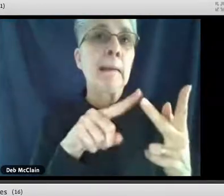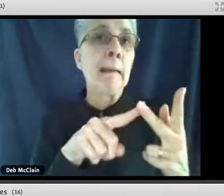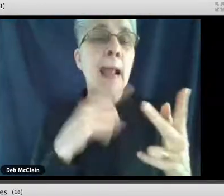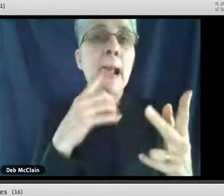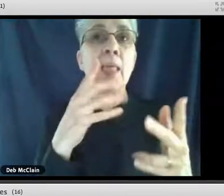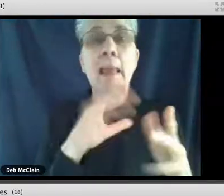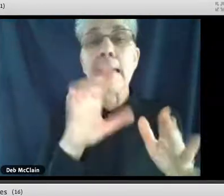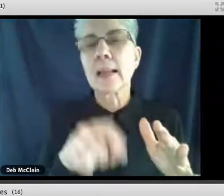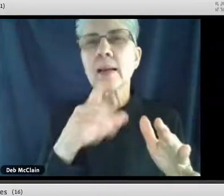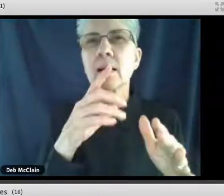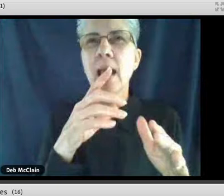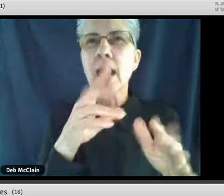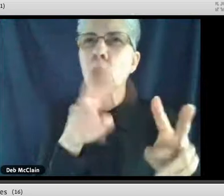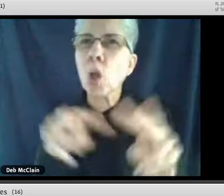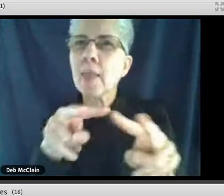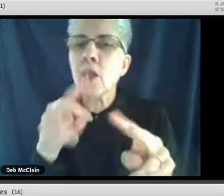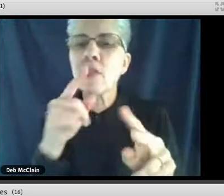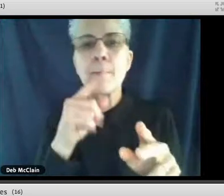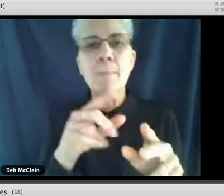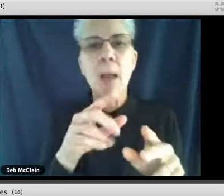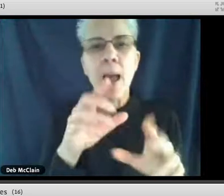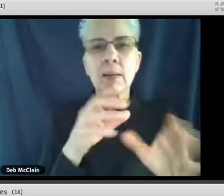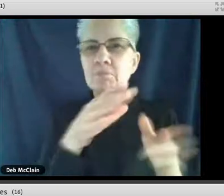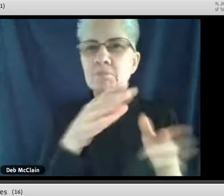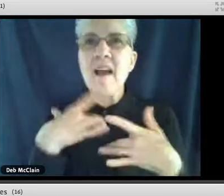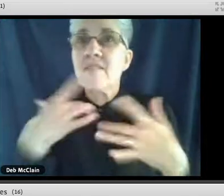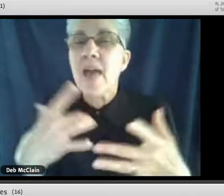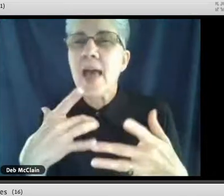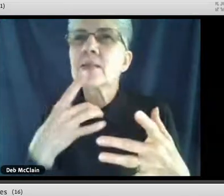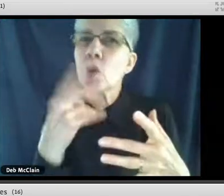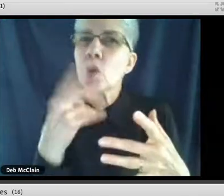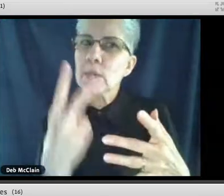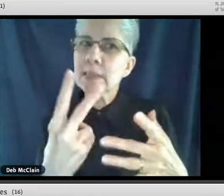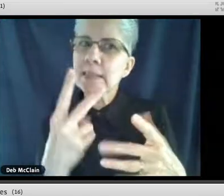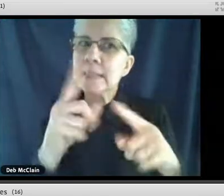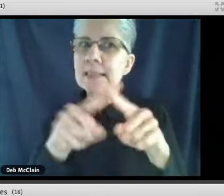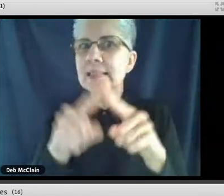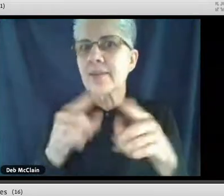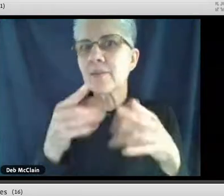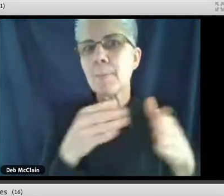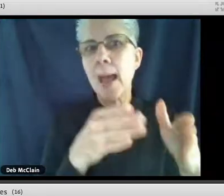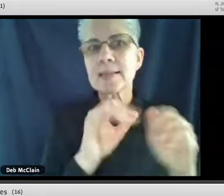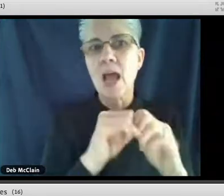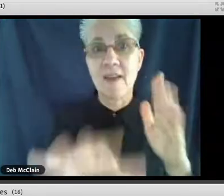and then look there. They might click on events, and so you're going to see different paths of how they got to that information,